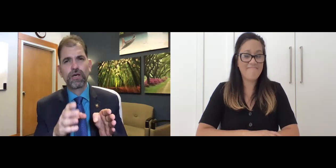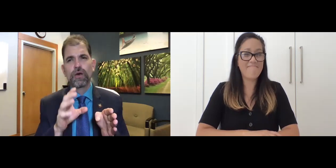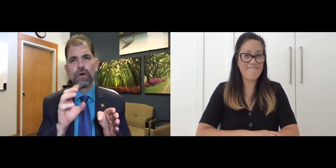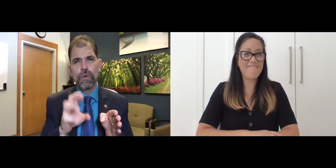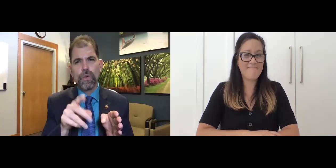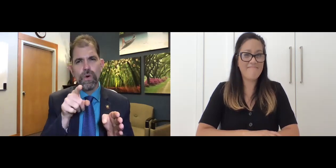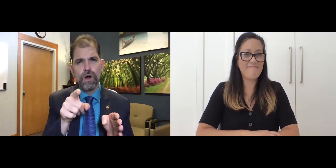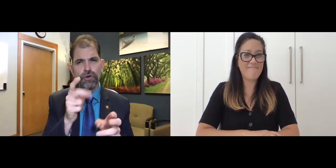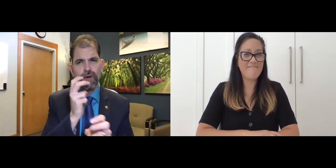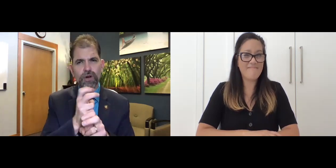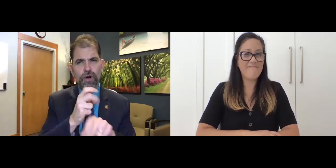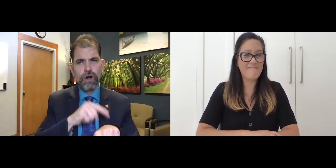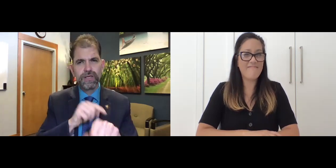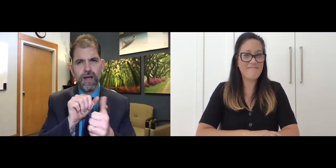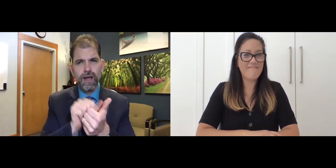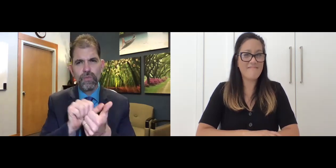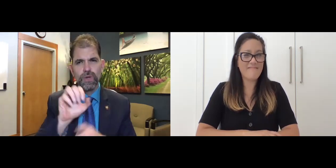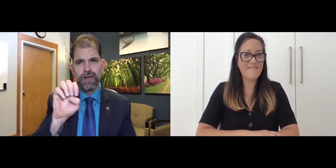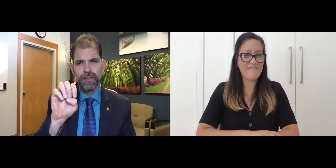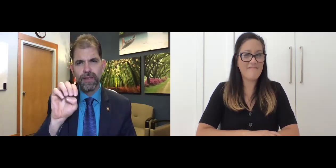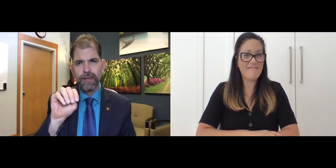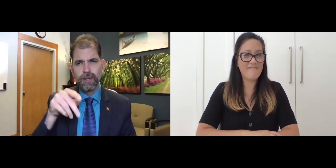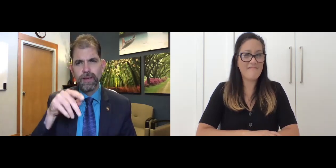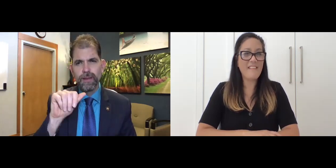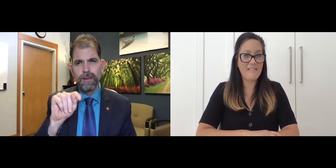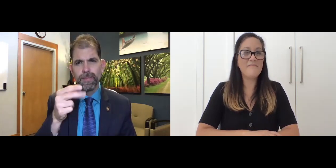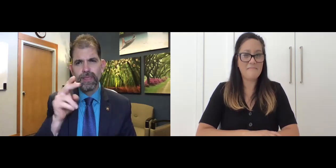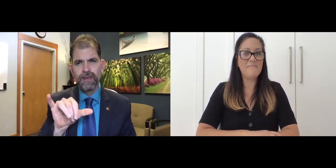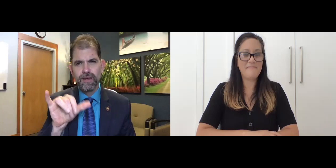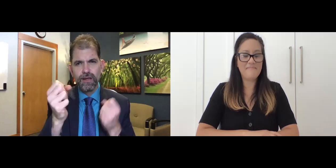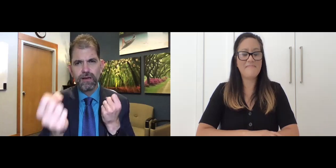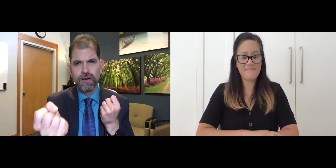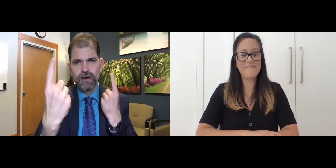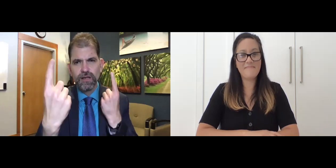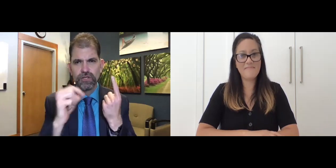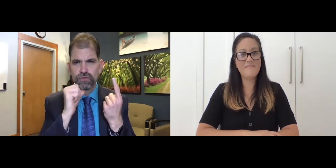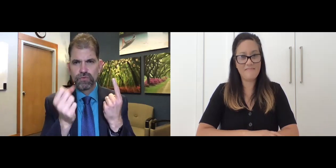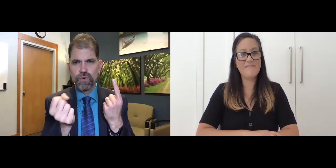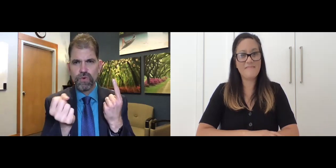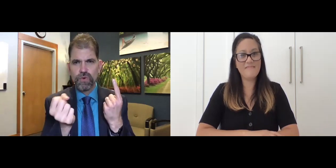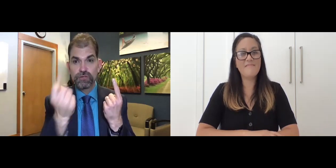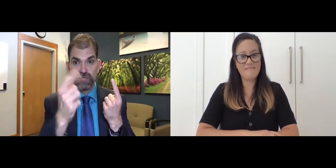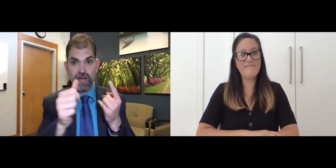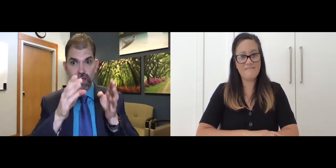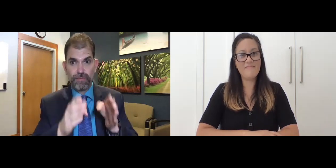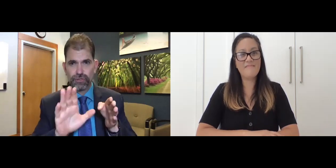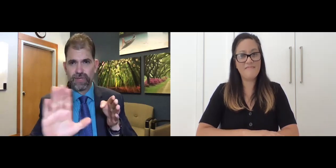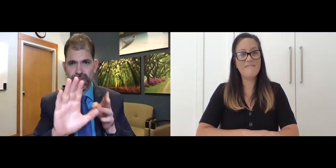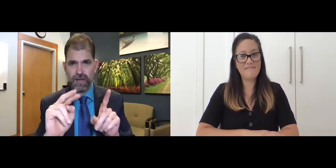perspective of another person. You tend to have a lack of empathy.